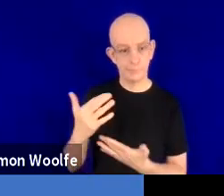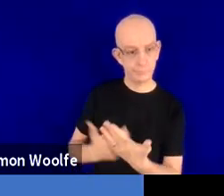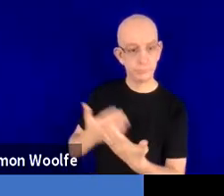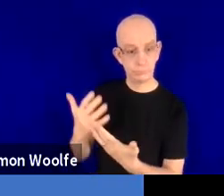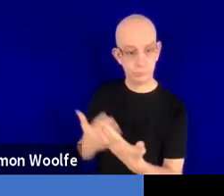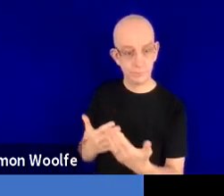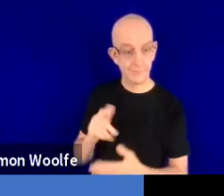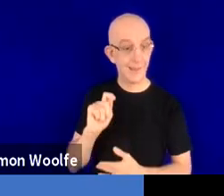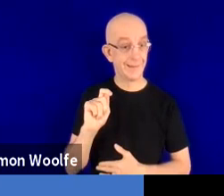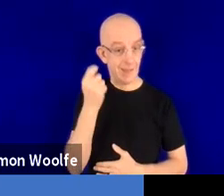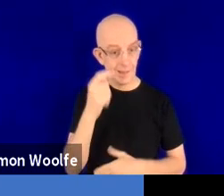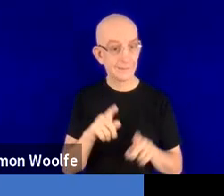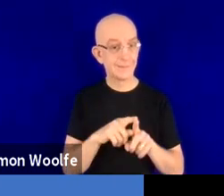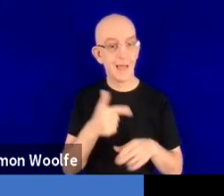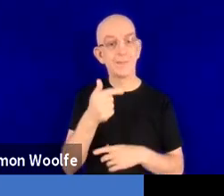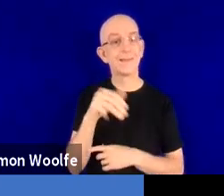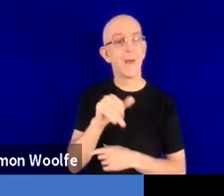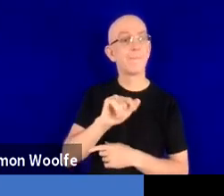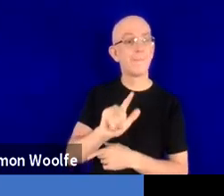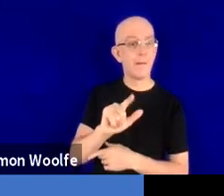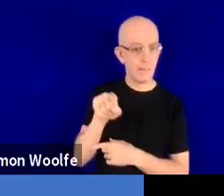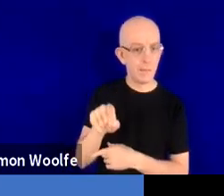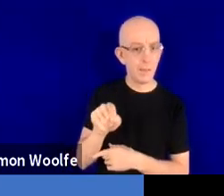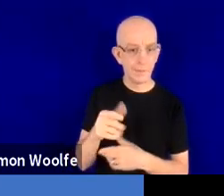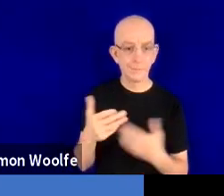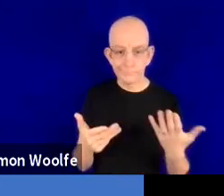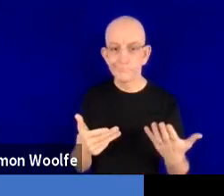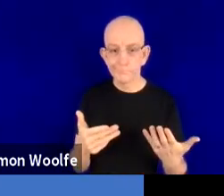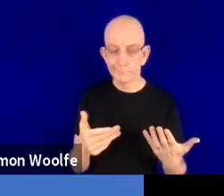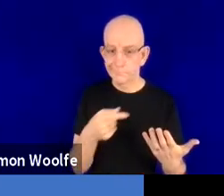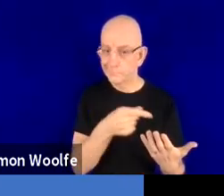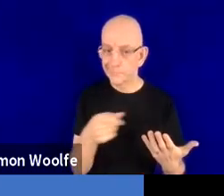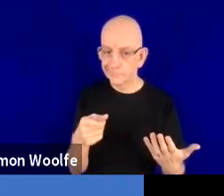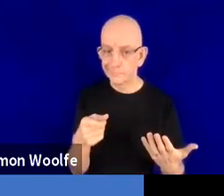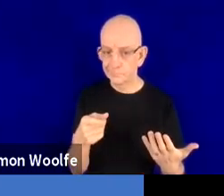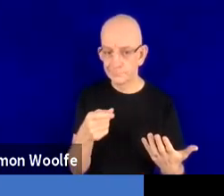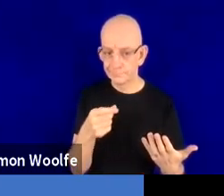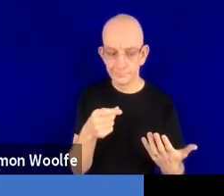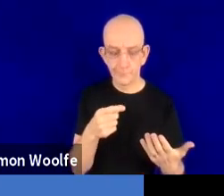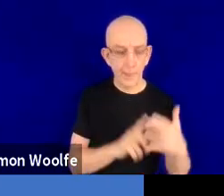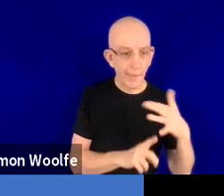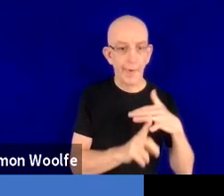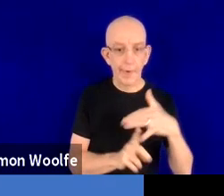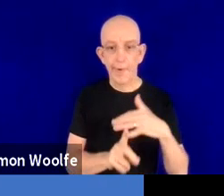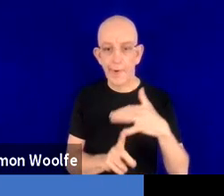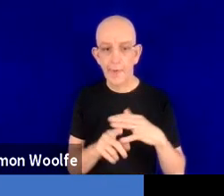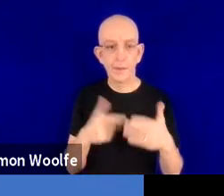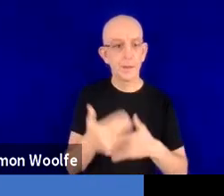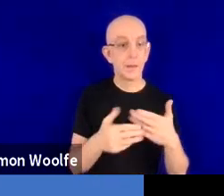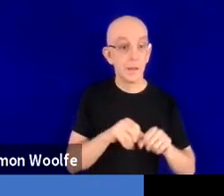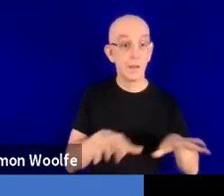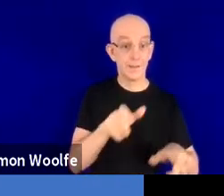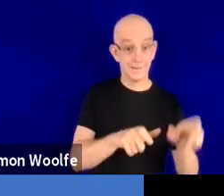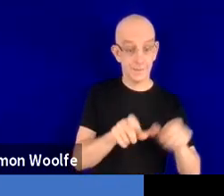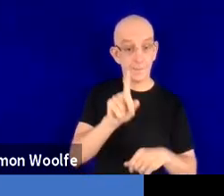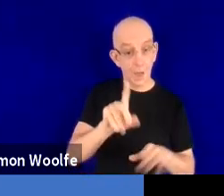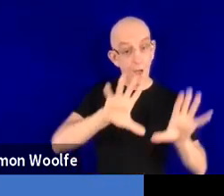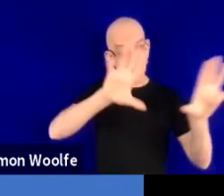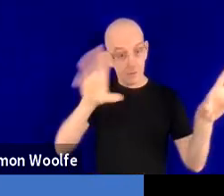But really, yes, overall, as I put there, I mean, this really highlights, I think this is one of the key conclusions coming out of the paper is horizontal expansion